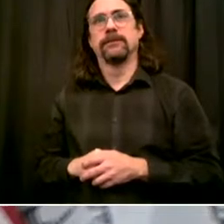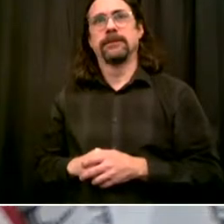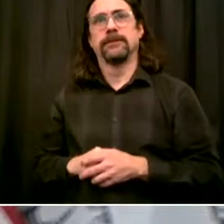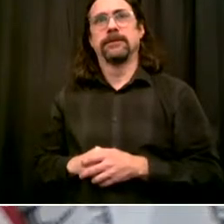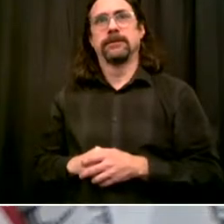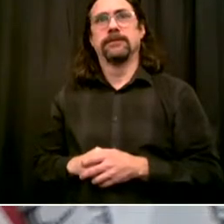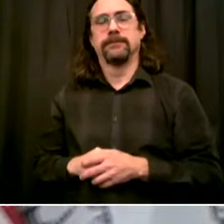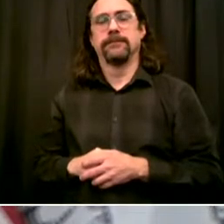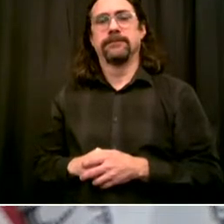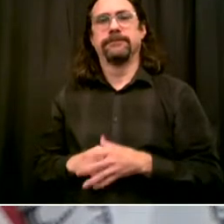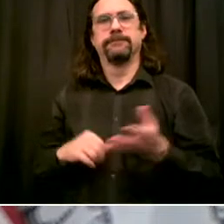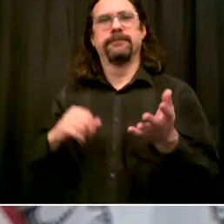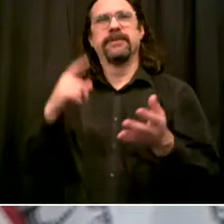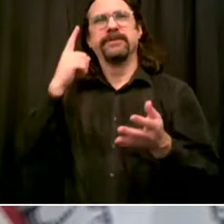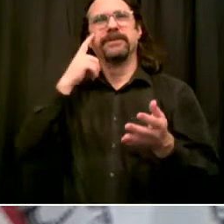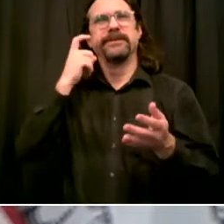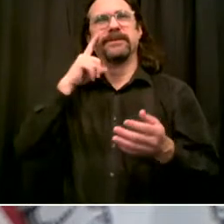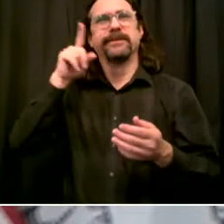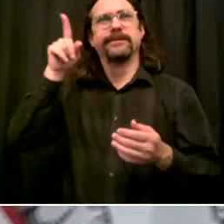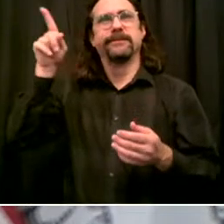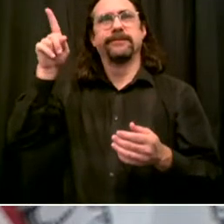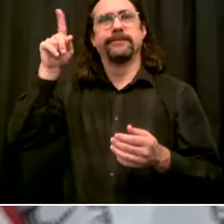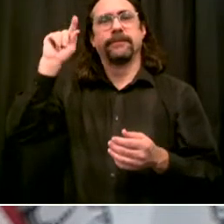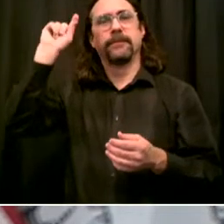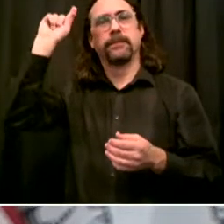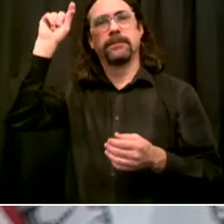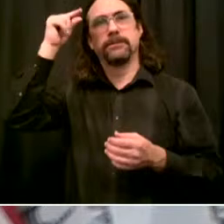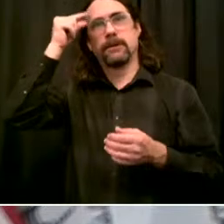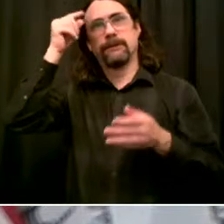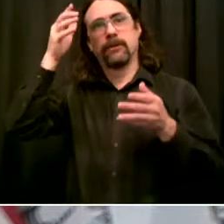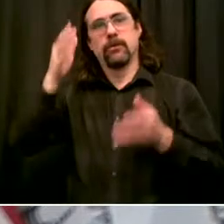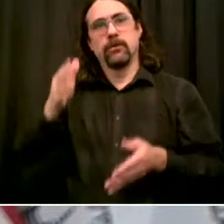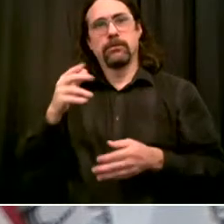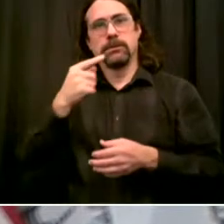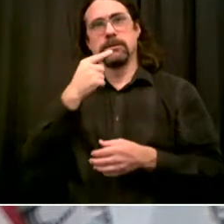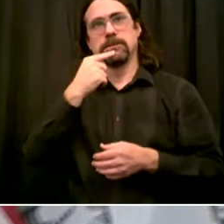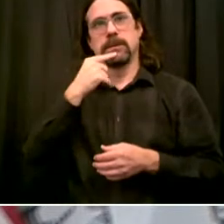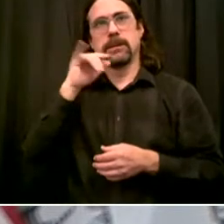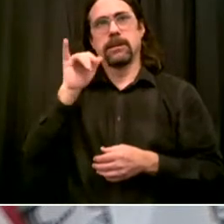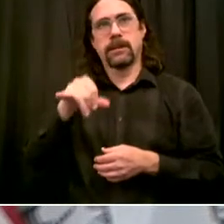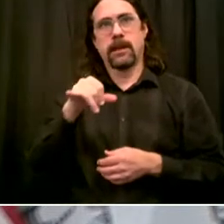THE GOVERNOR SUGGEGEESTD D THAT WORK PARTIALLY TO BLAME FOR